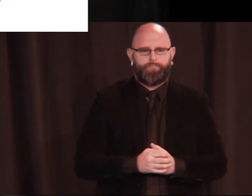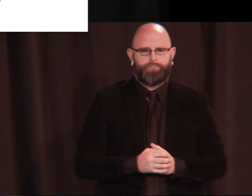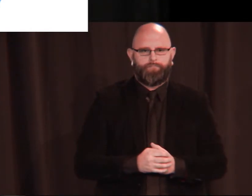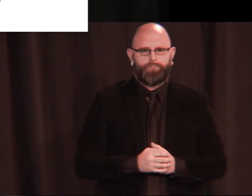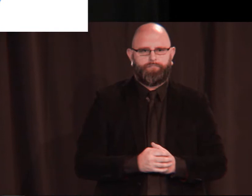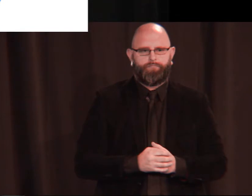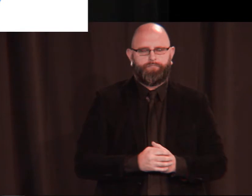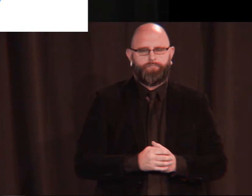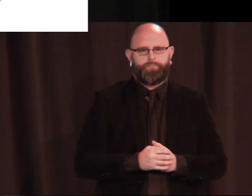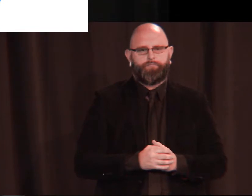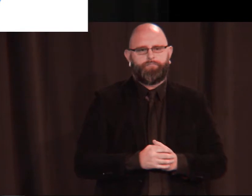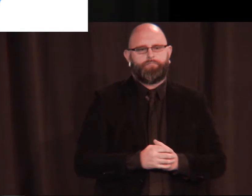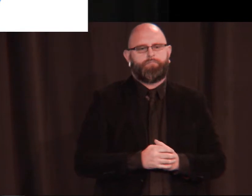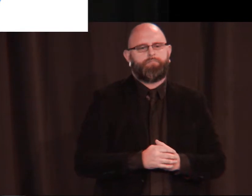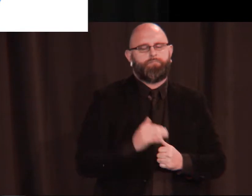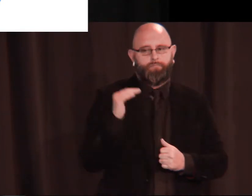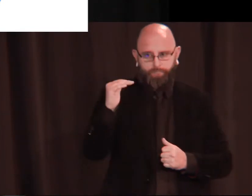Okay. So we also -- you know what?